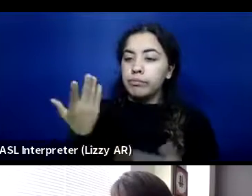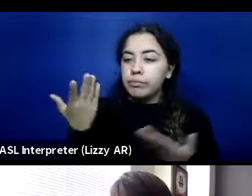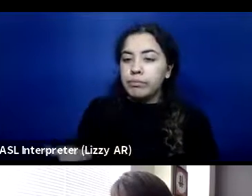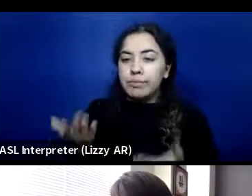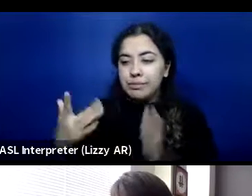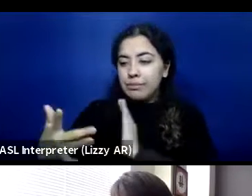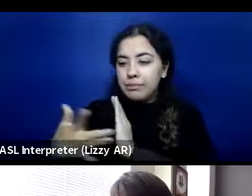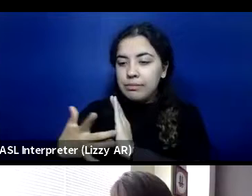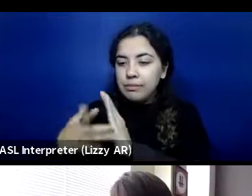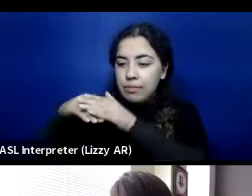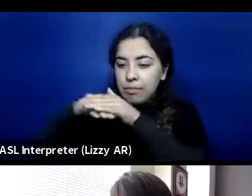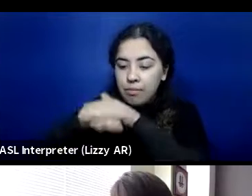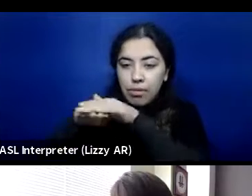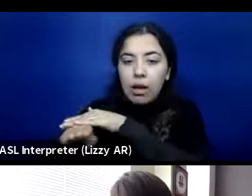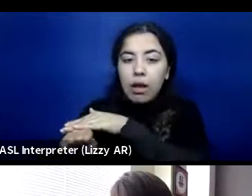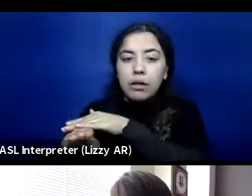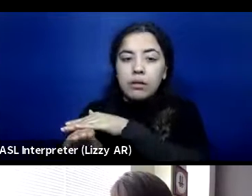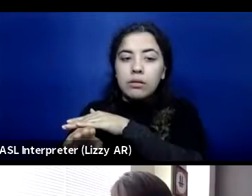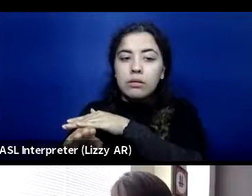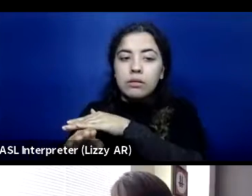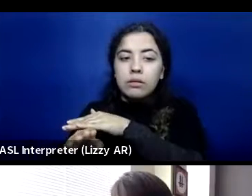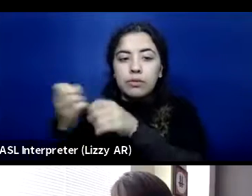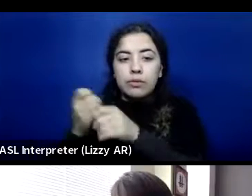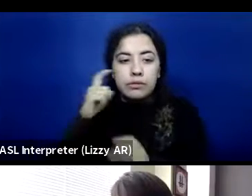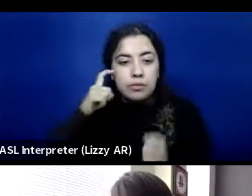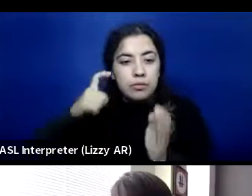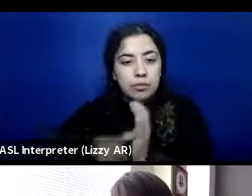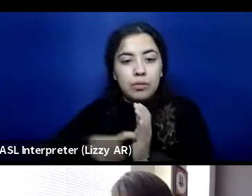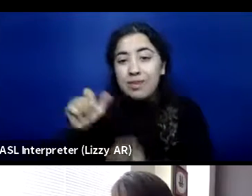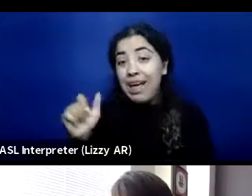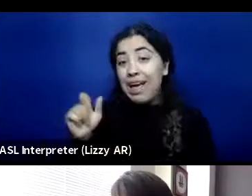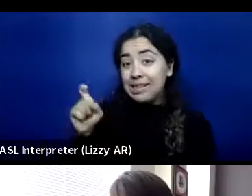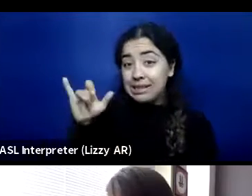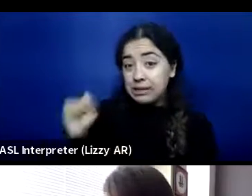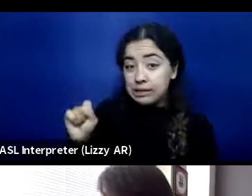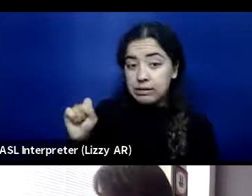an honorable mention from the SCC chairman's award for advancements in accessibility.